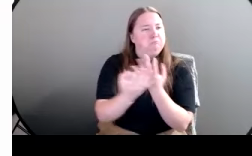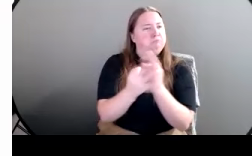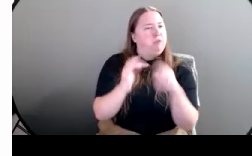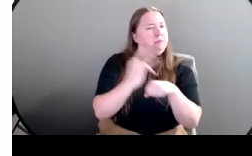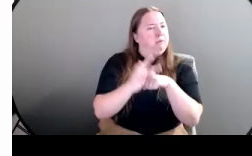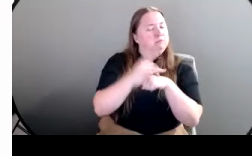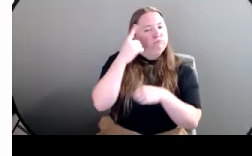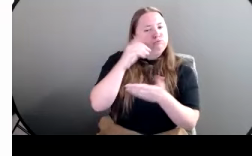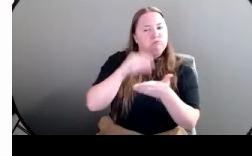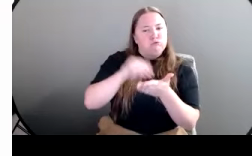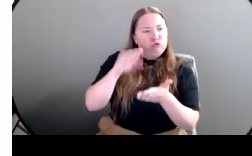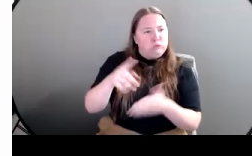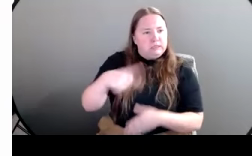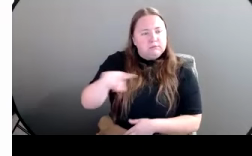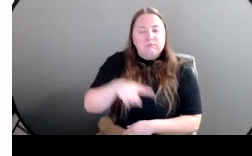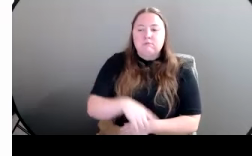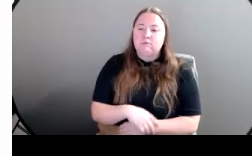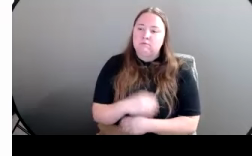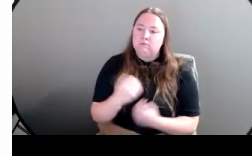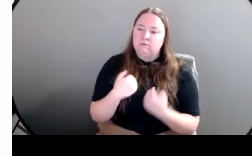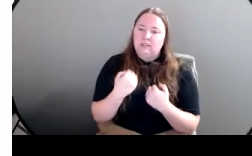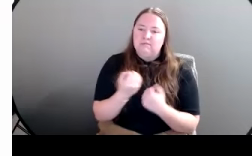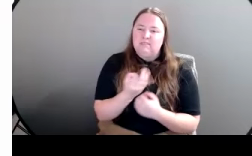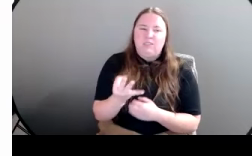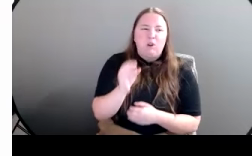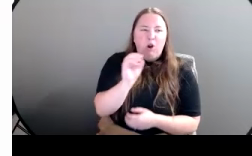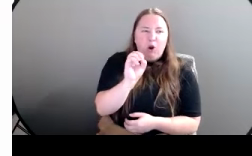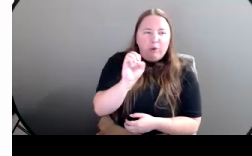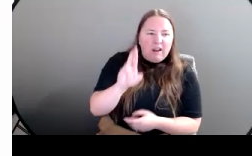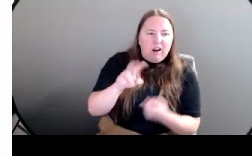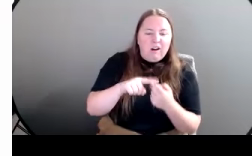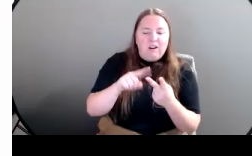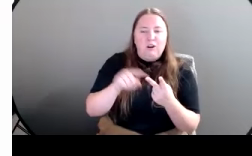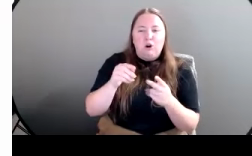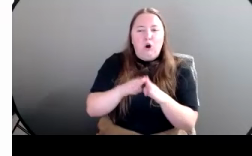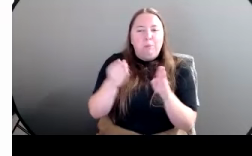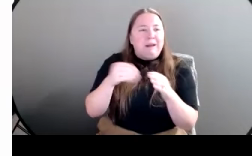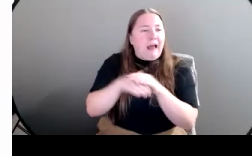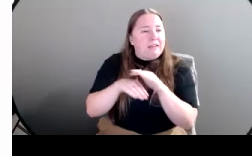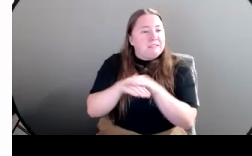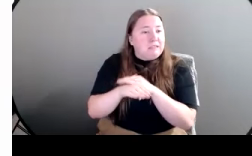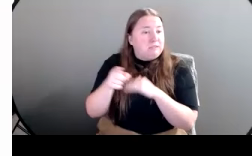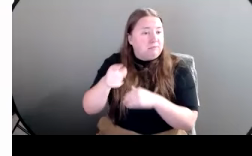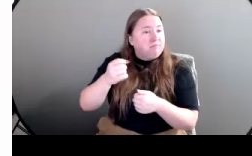We do have quite a few OER and open access materials that are catalogs, in our, database.